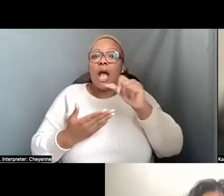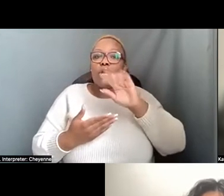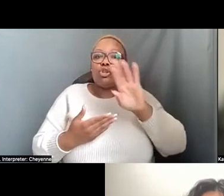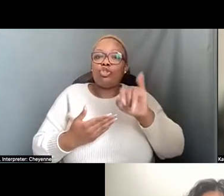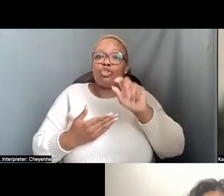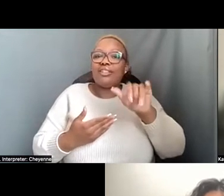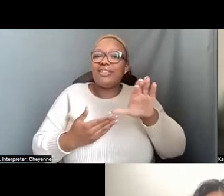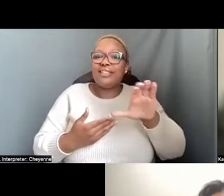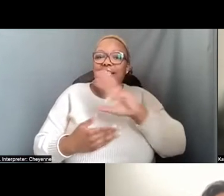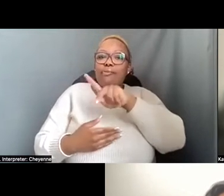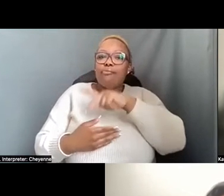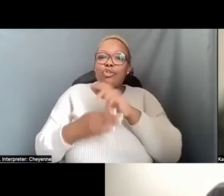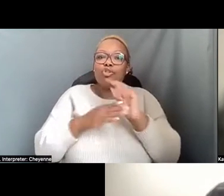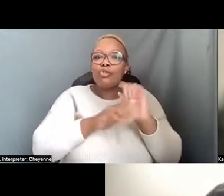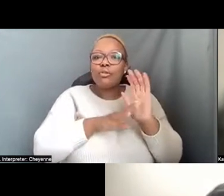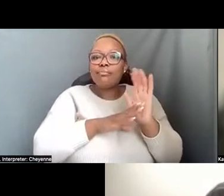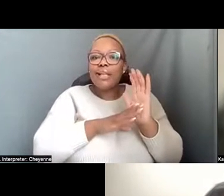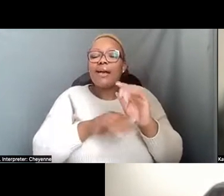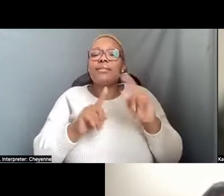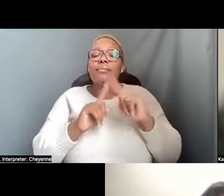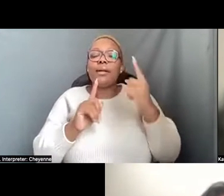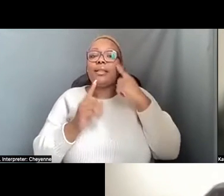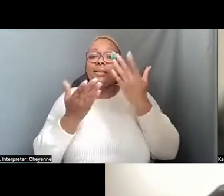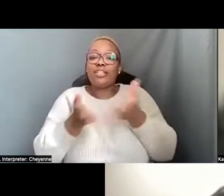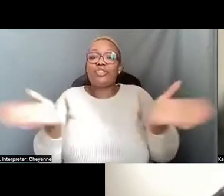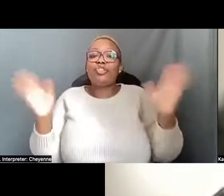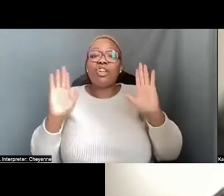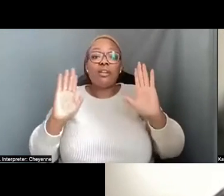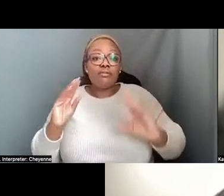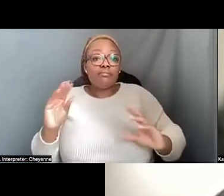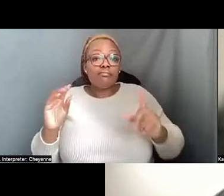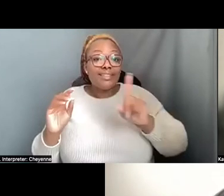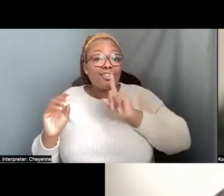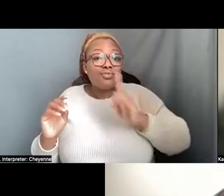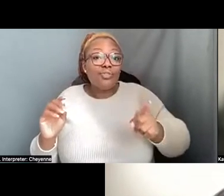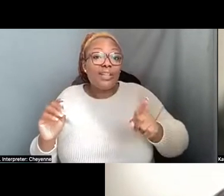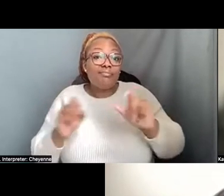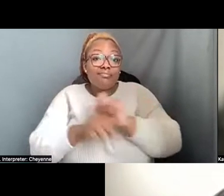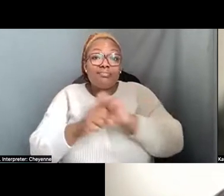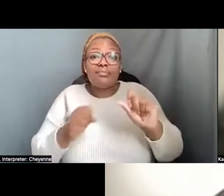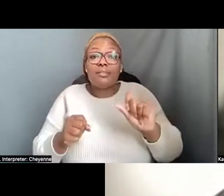But I think that just in general, there's actually a real kind of blind spot in terms of thinking